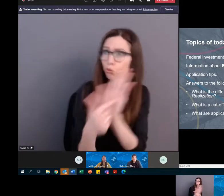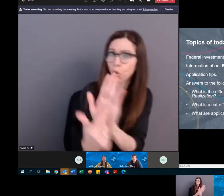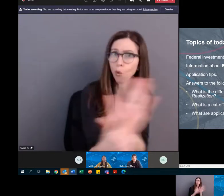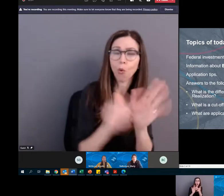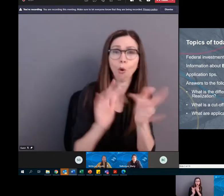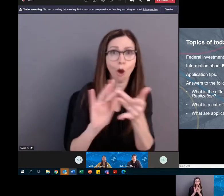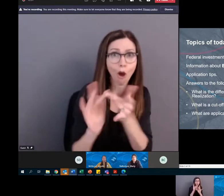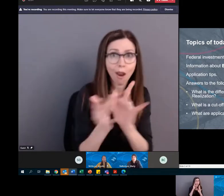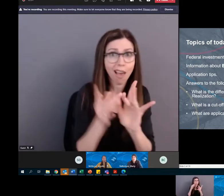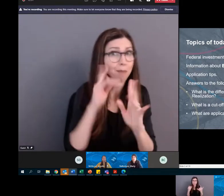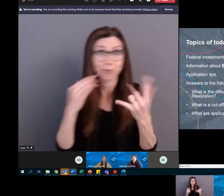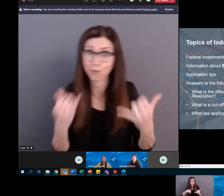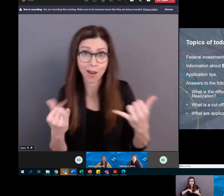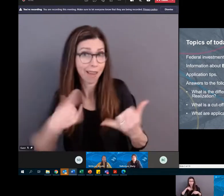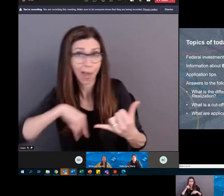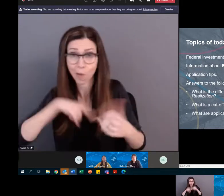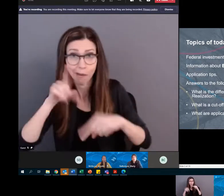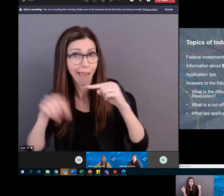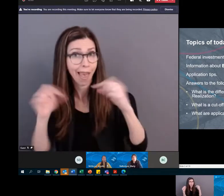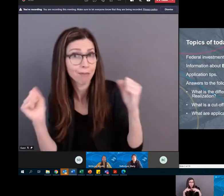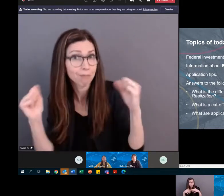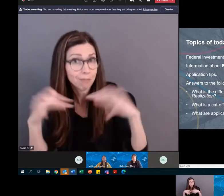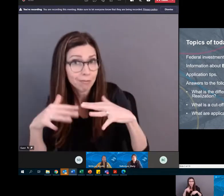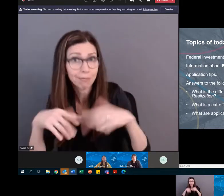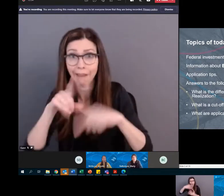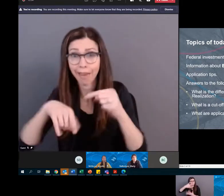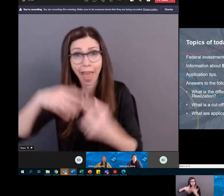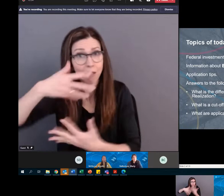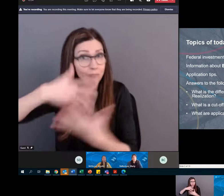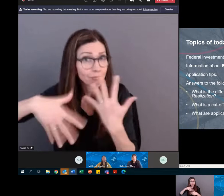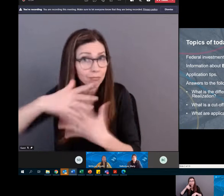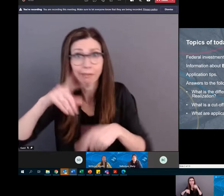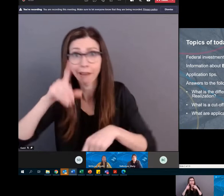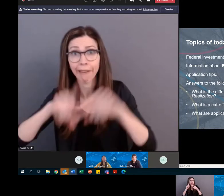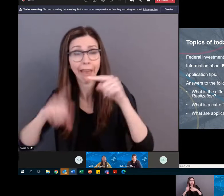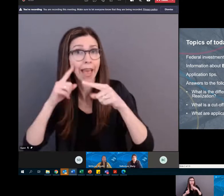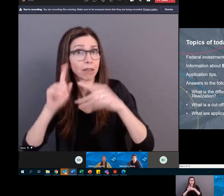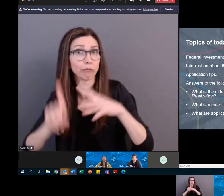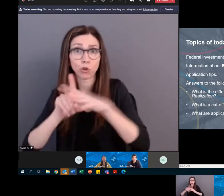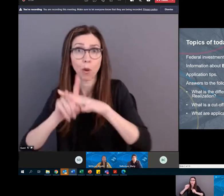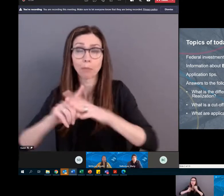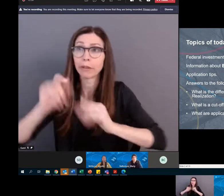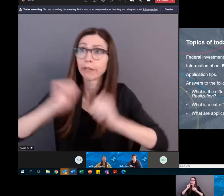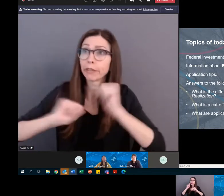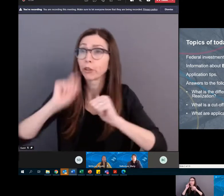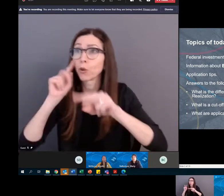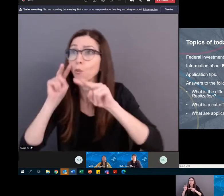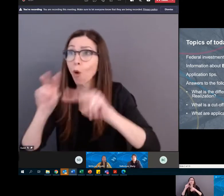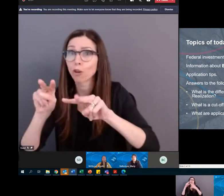restrictions and other public health measures related to the COVID-19 pandemic are ongoing.